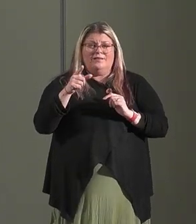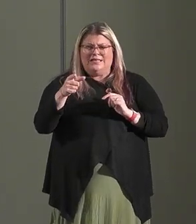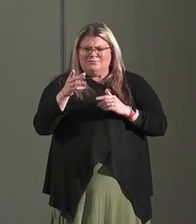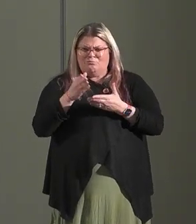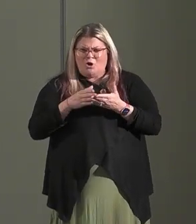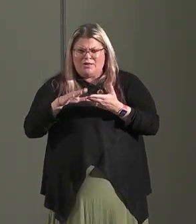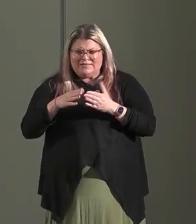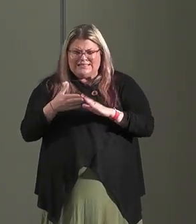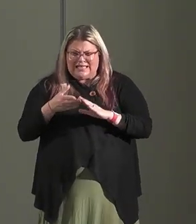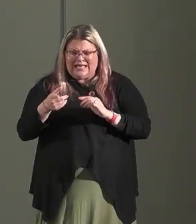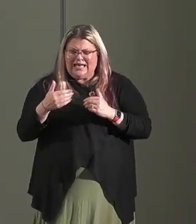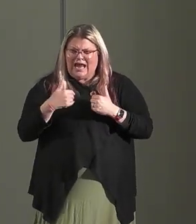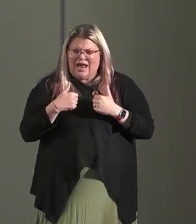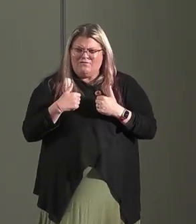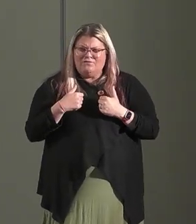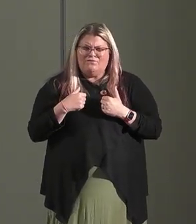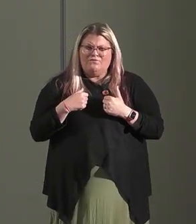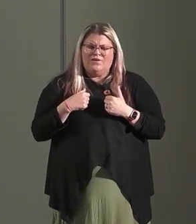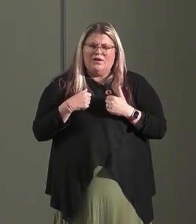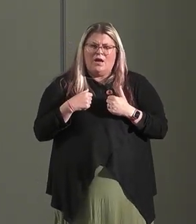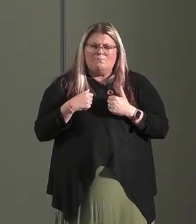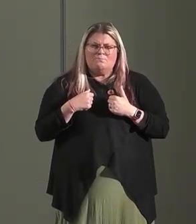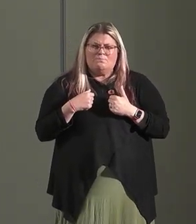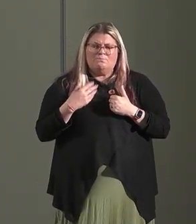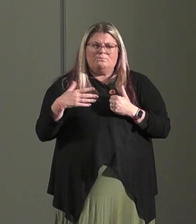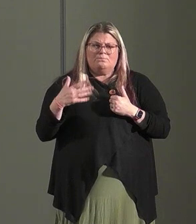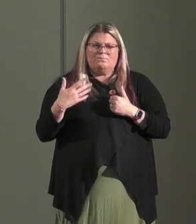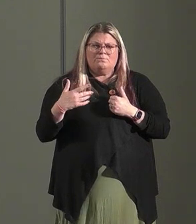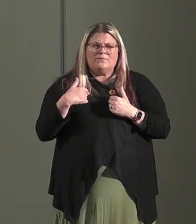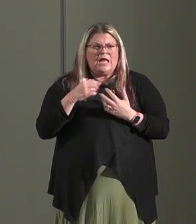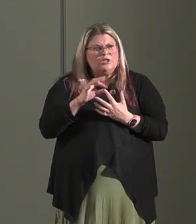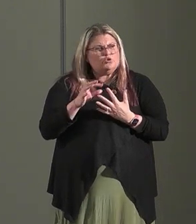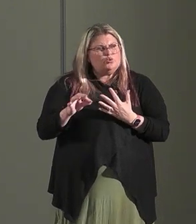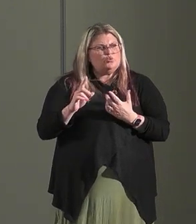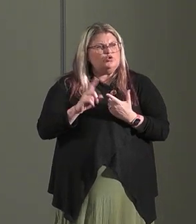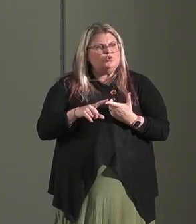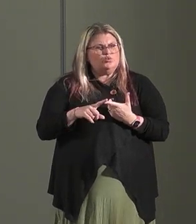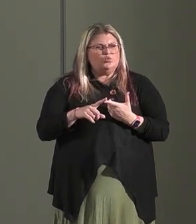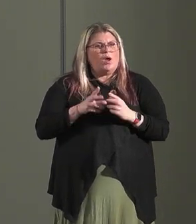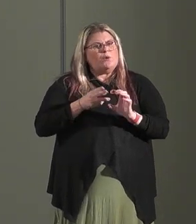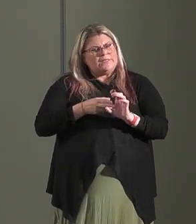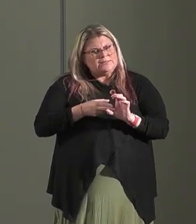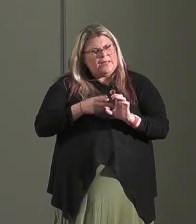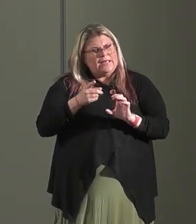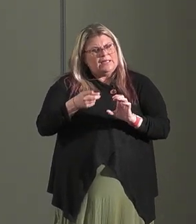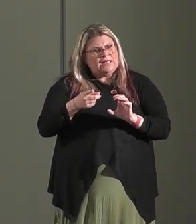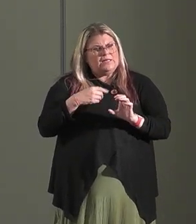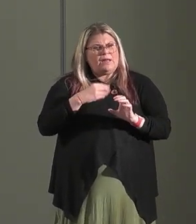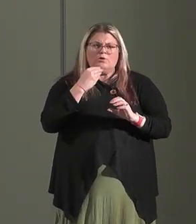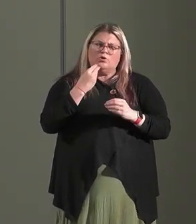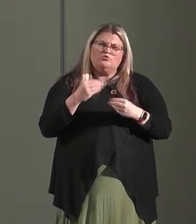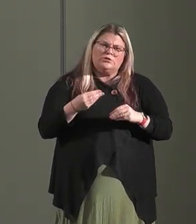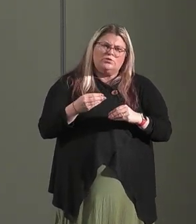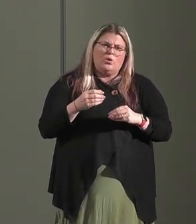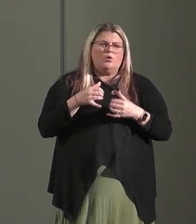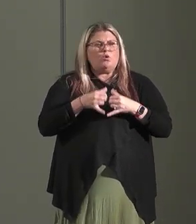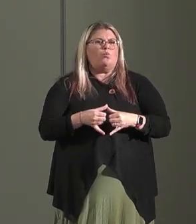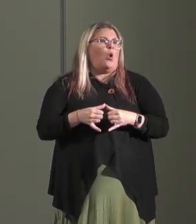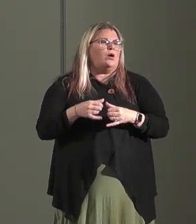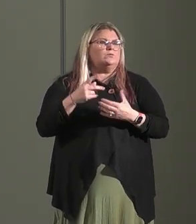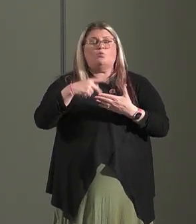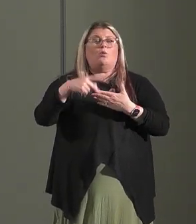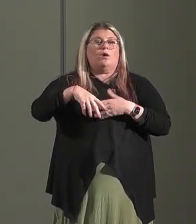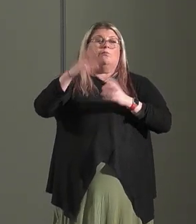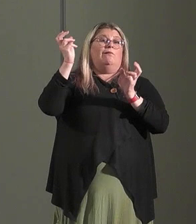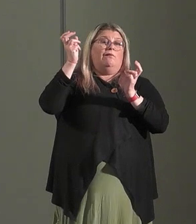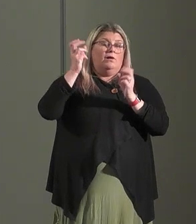that have -- who -- I could choose to participate in grocery stores award program. They survey what